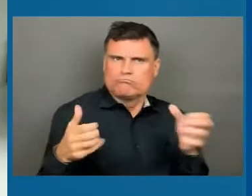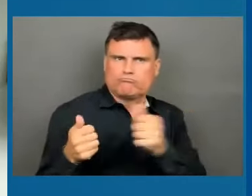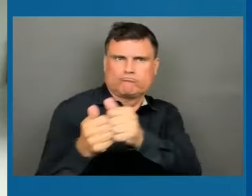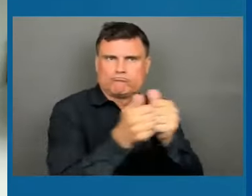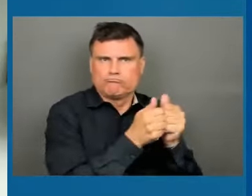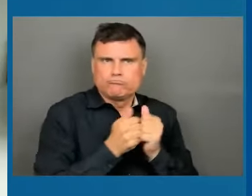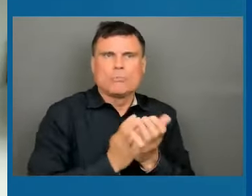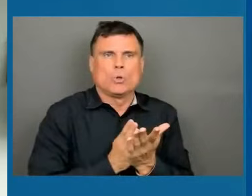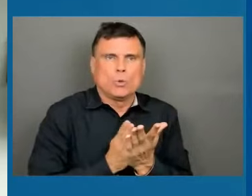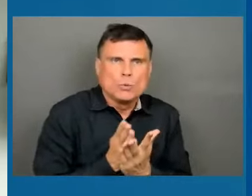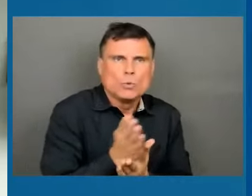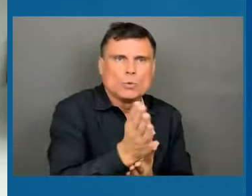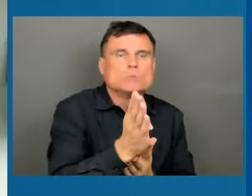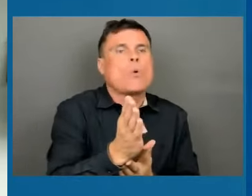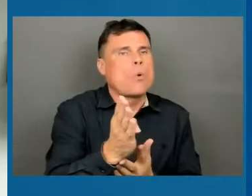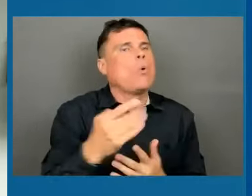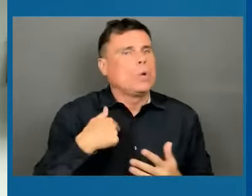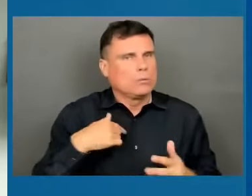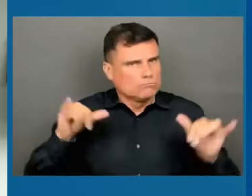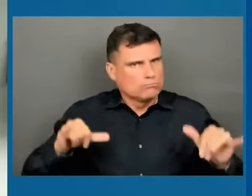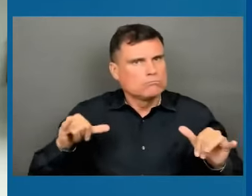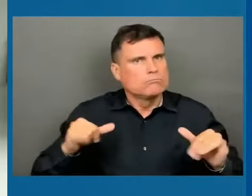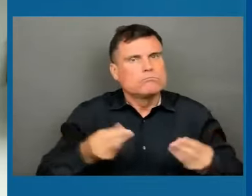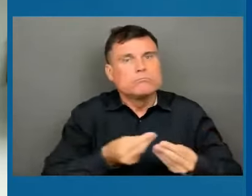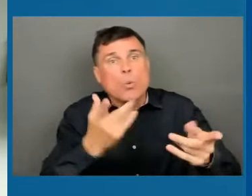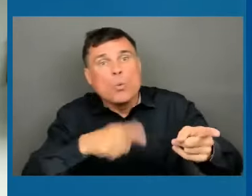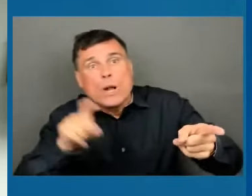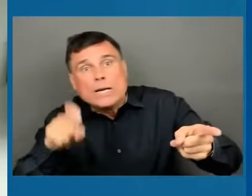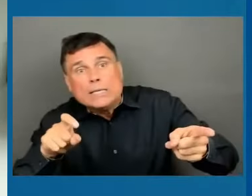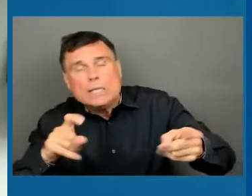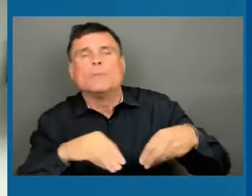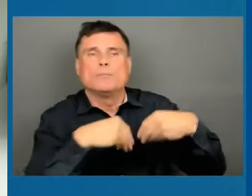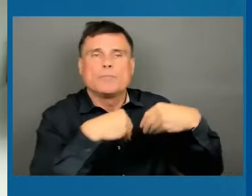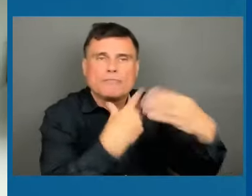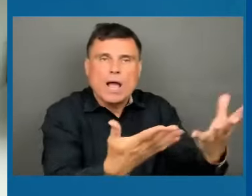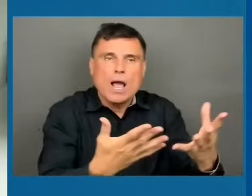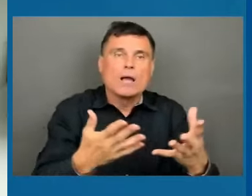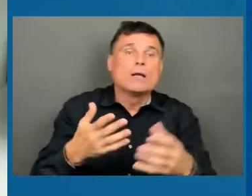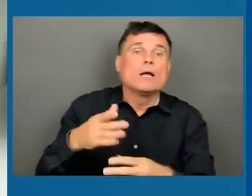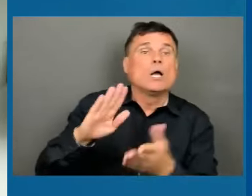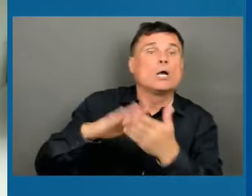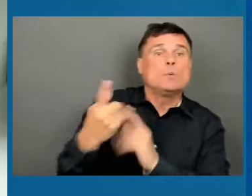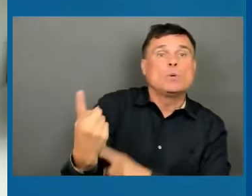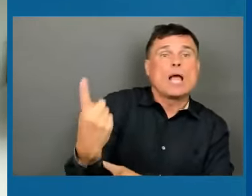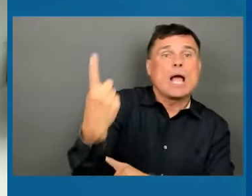them have access to them and just continuing to support each